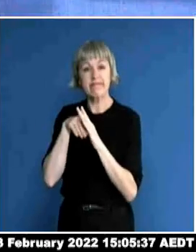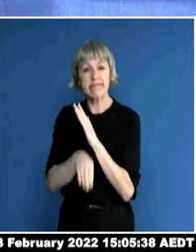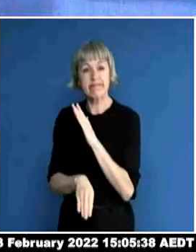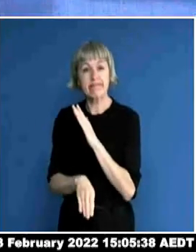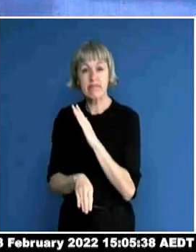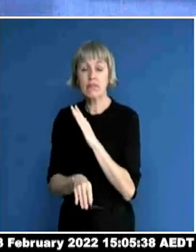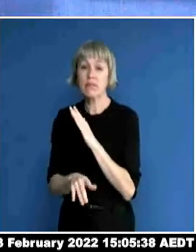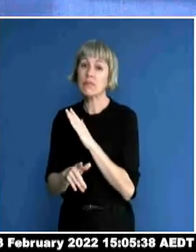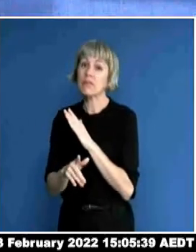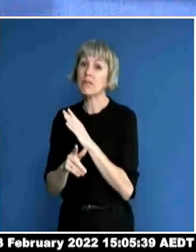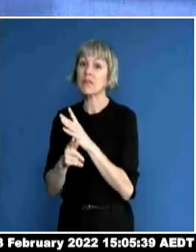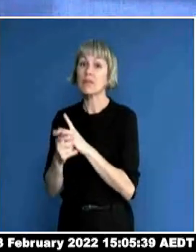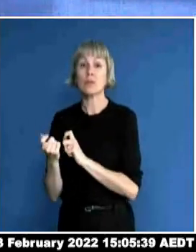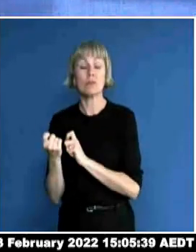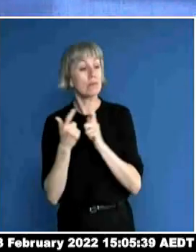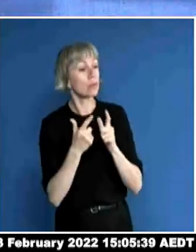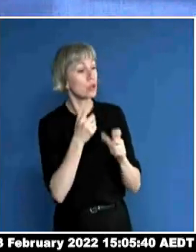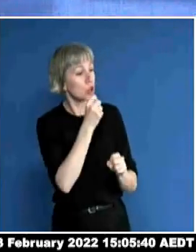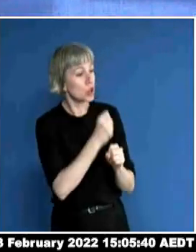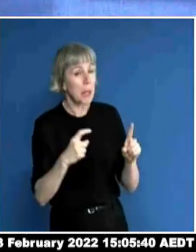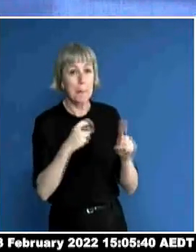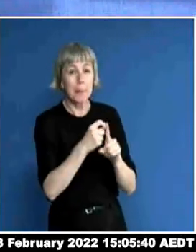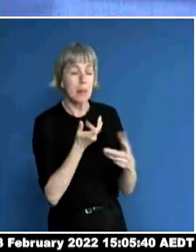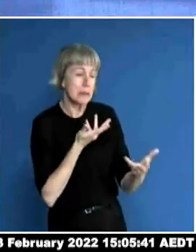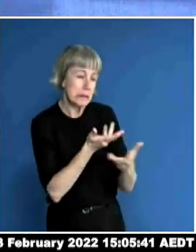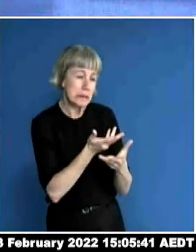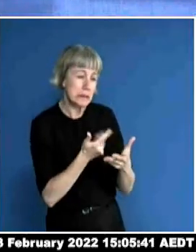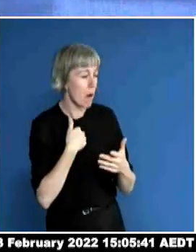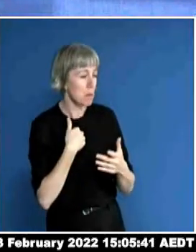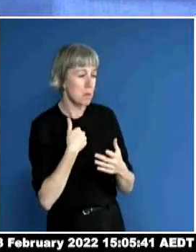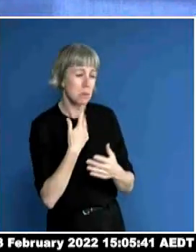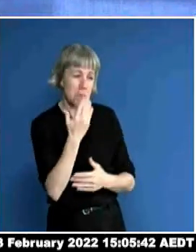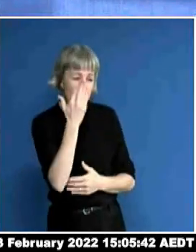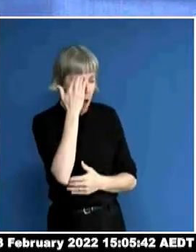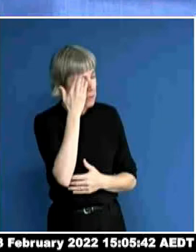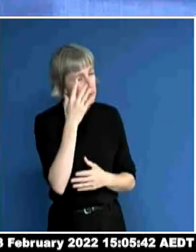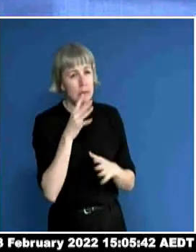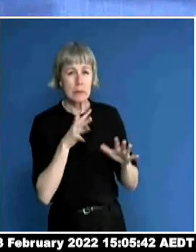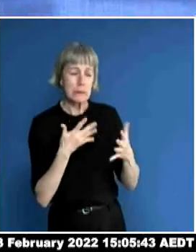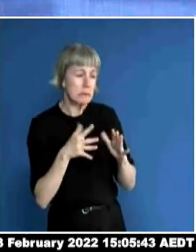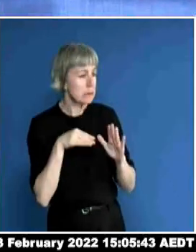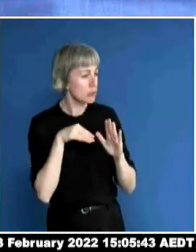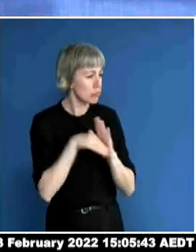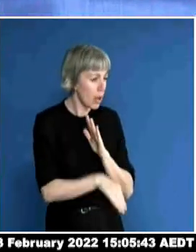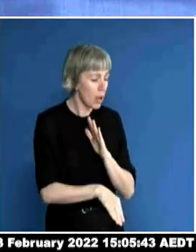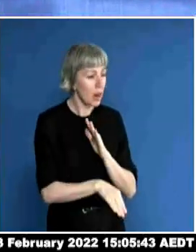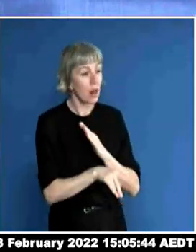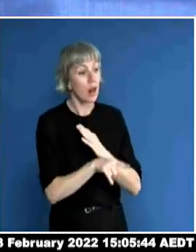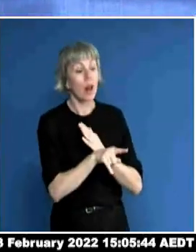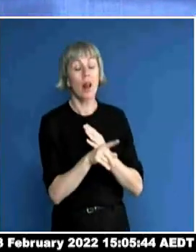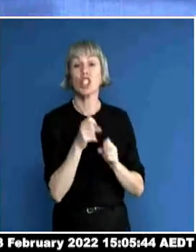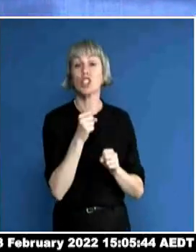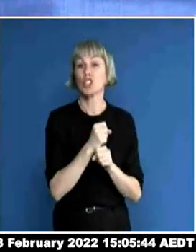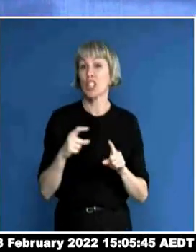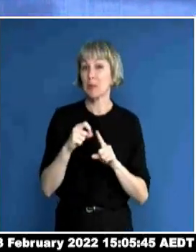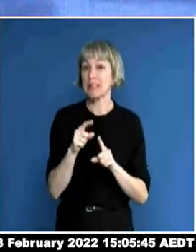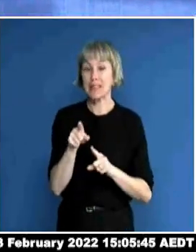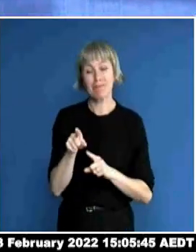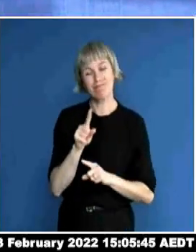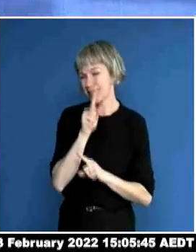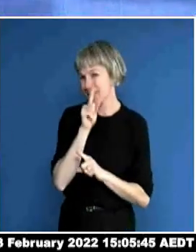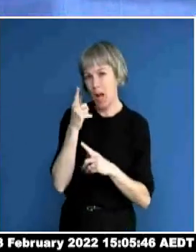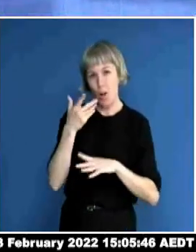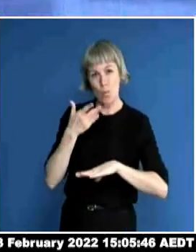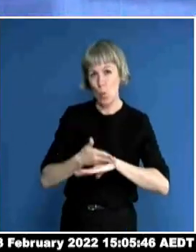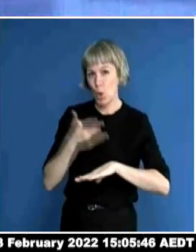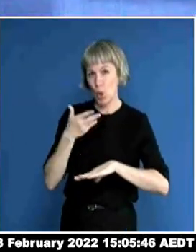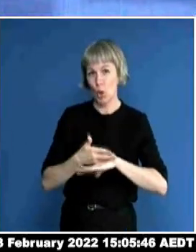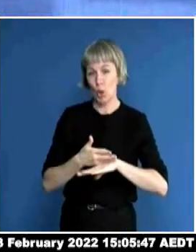struggling. The GP said you were unfit to work between October 29 and January 2020.